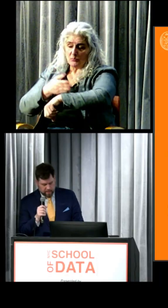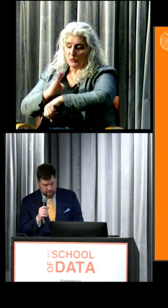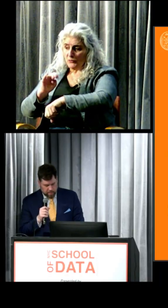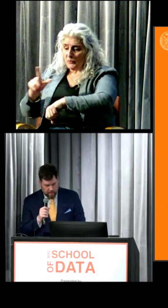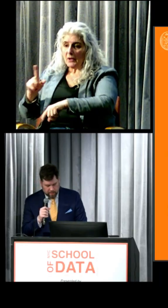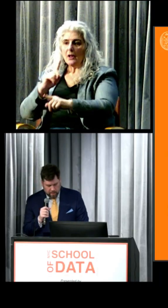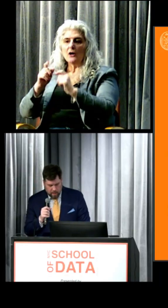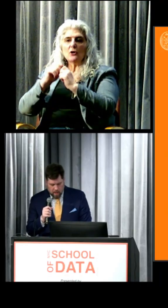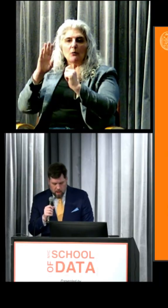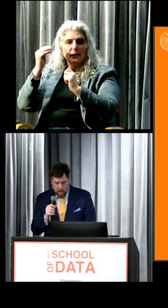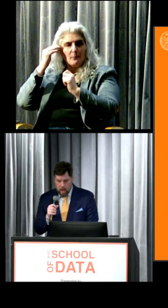traffic.